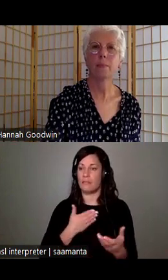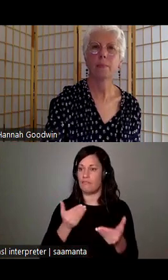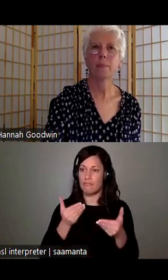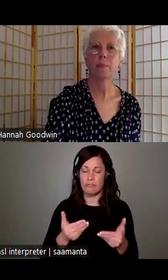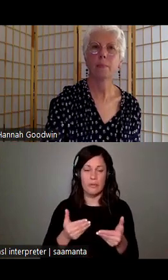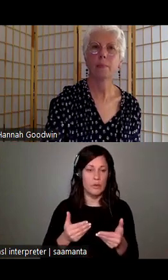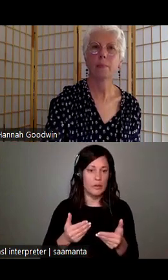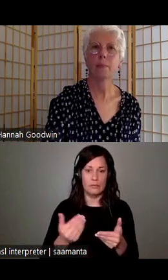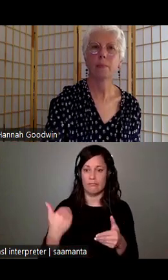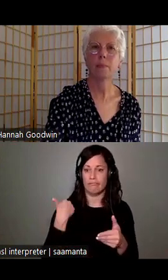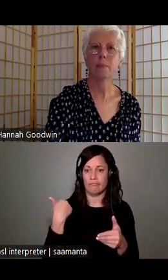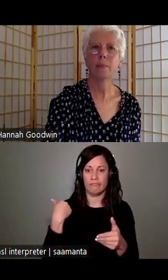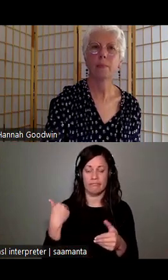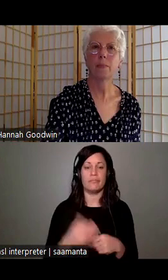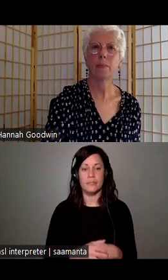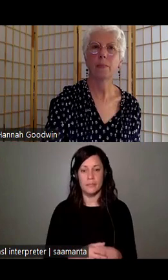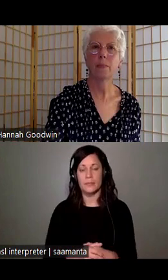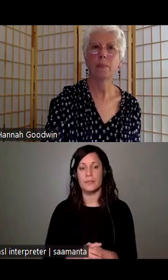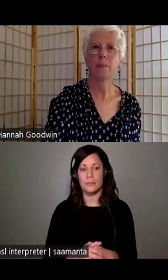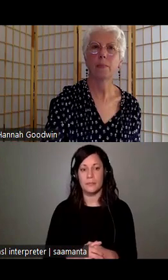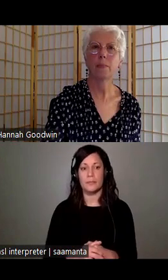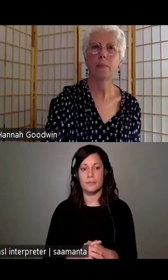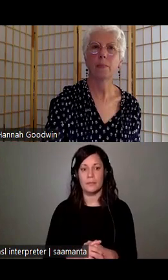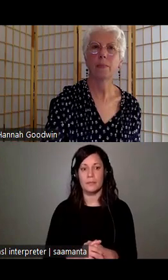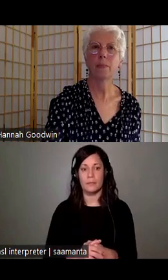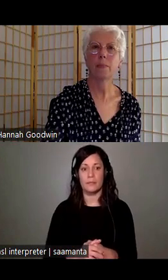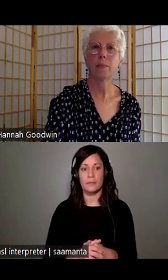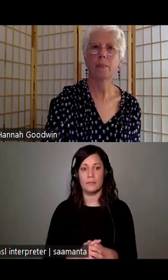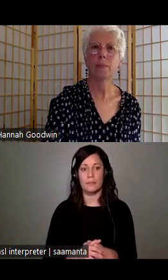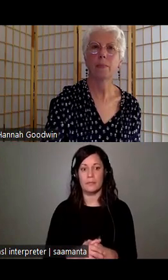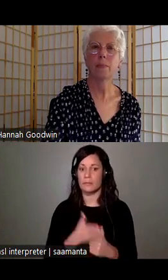to reach out to us at our email address.